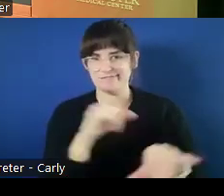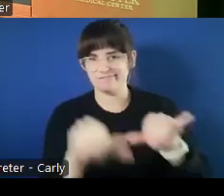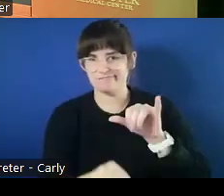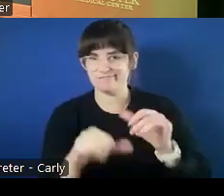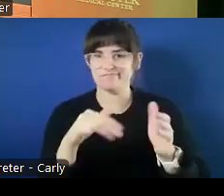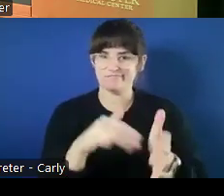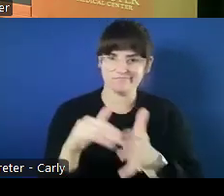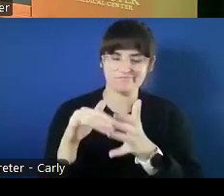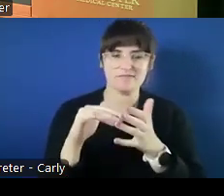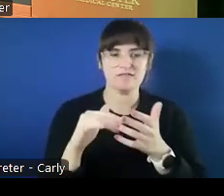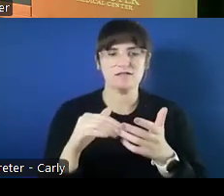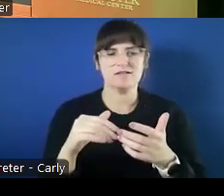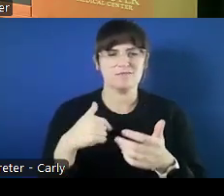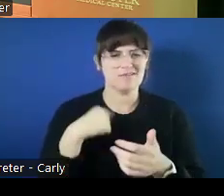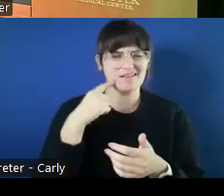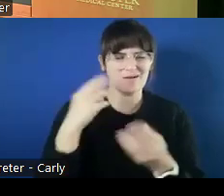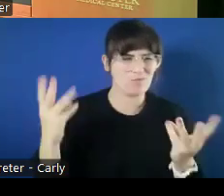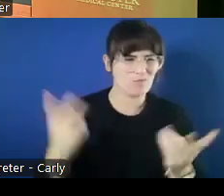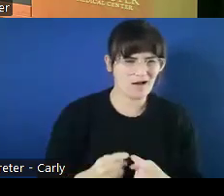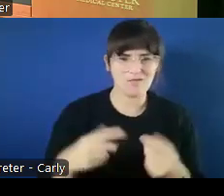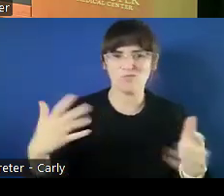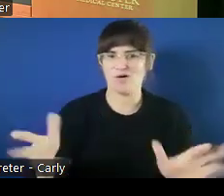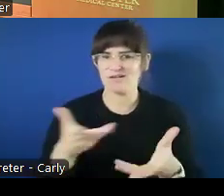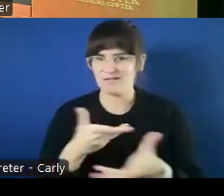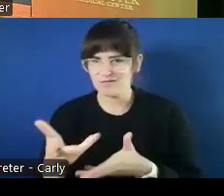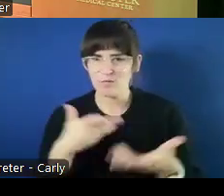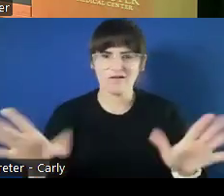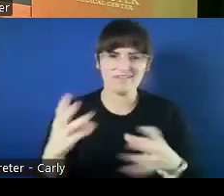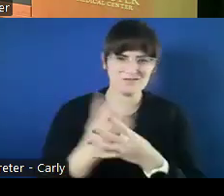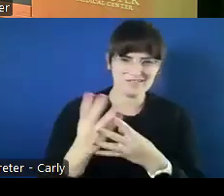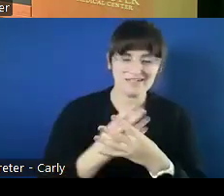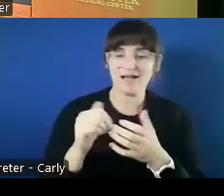we're already screening them uh for our studies is there a way that we can help these folks who don't